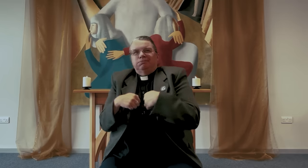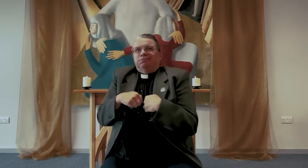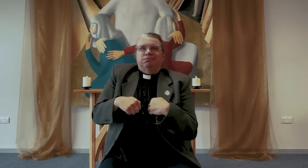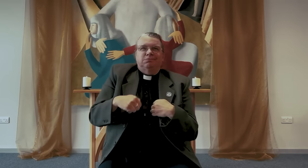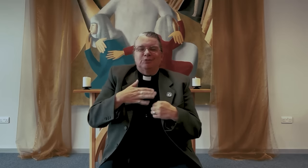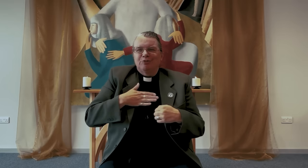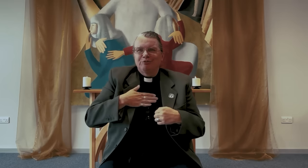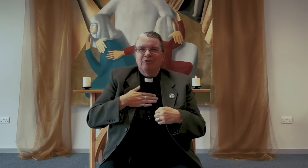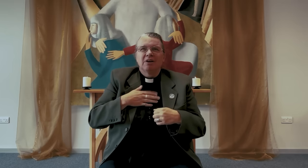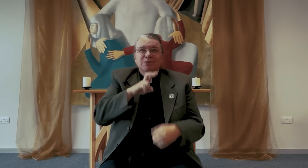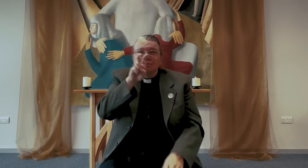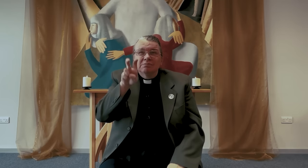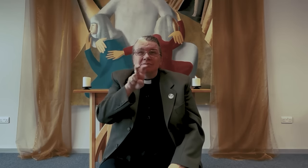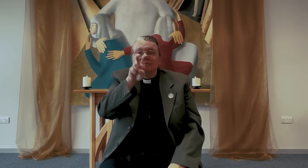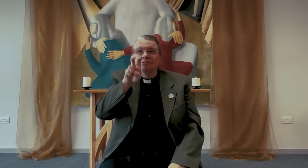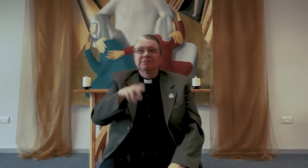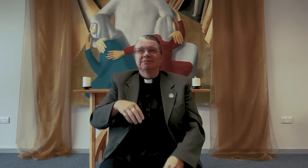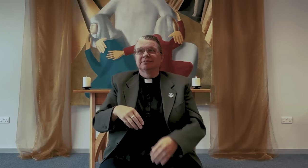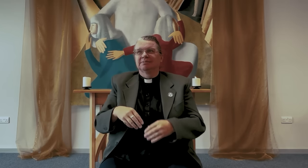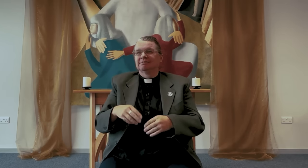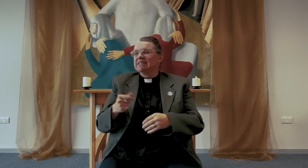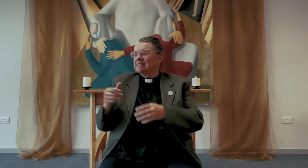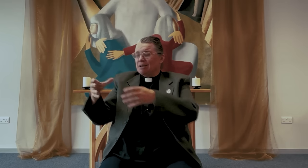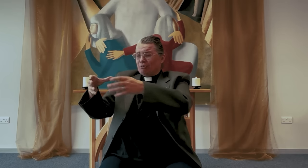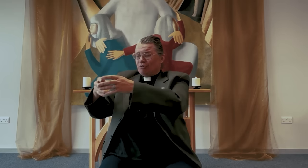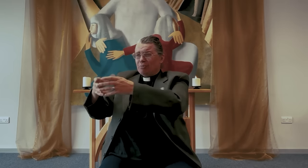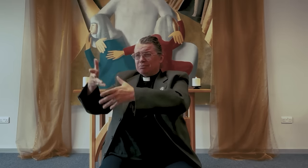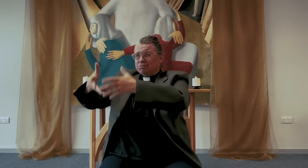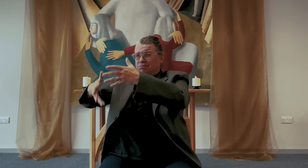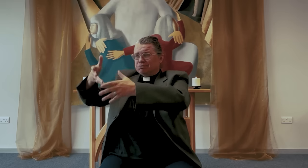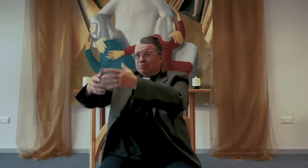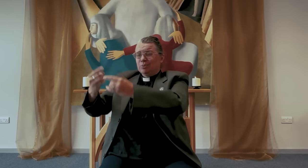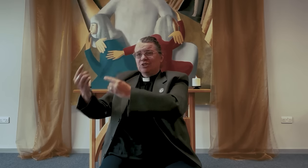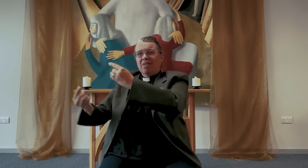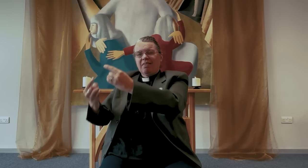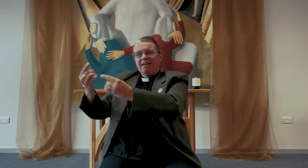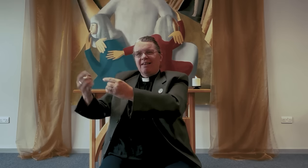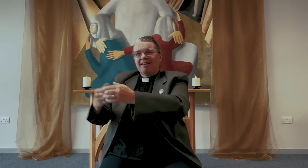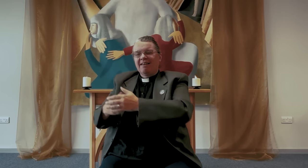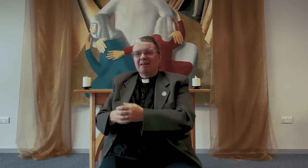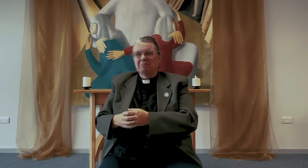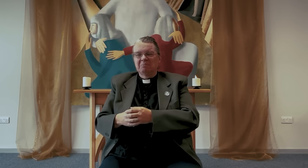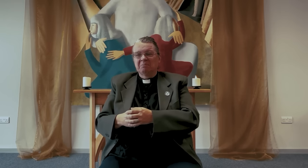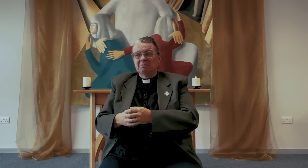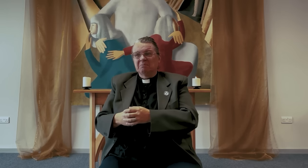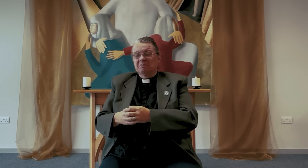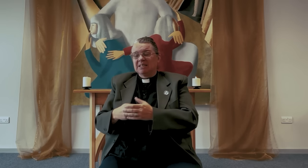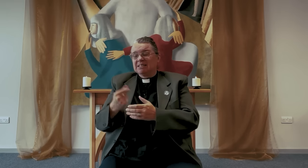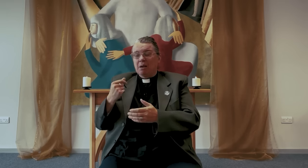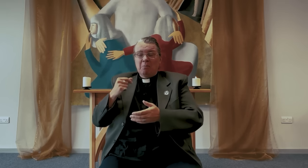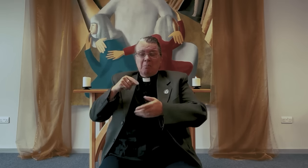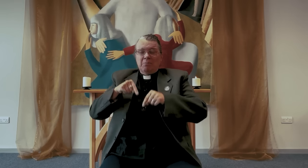Maybe others are pushing their way to the front to stare intently at the person speaking, reading their lips.